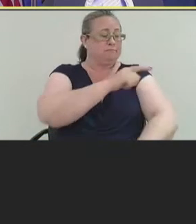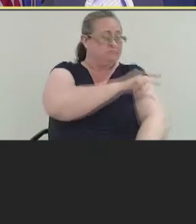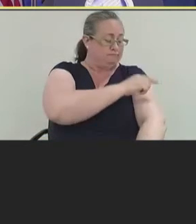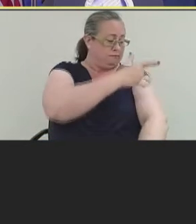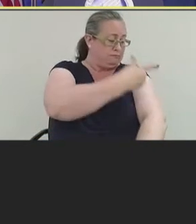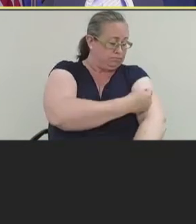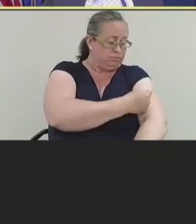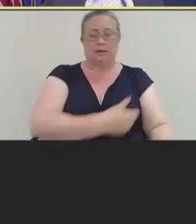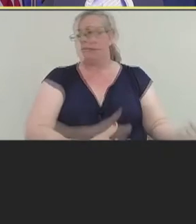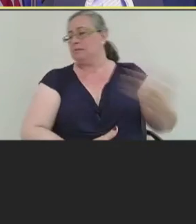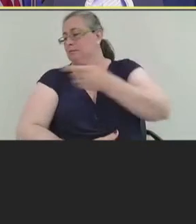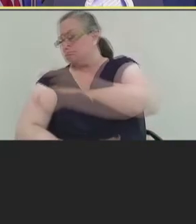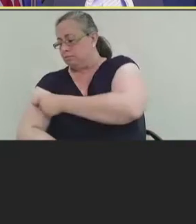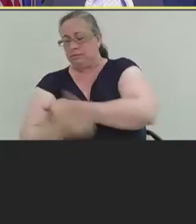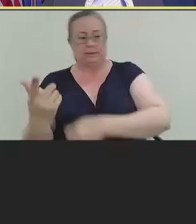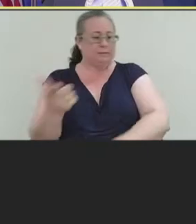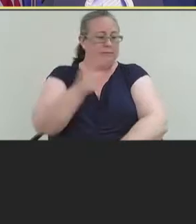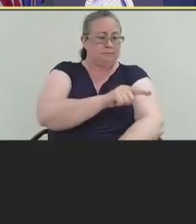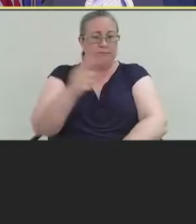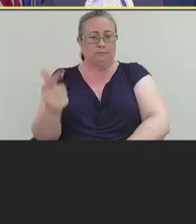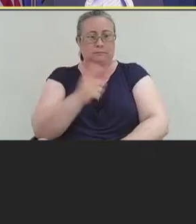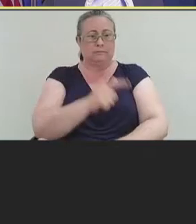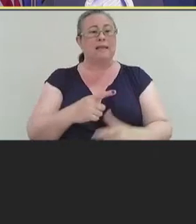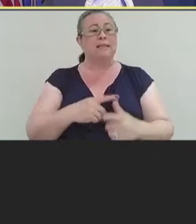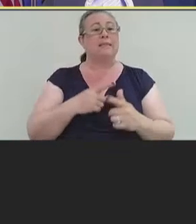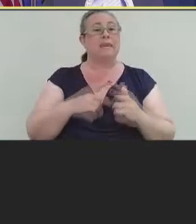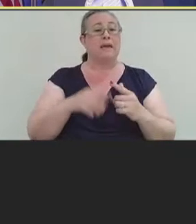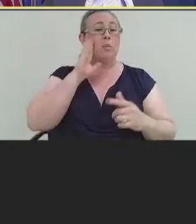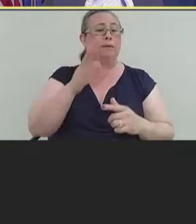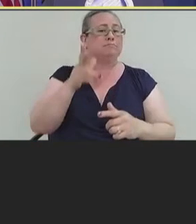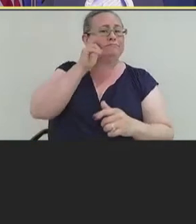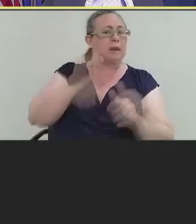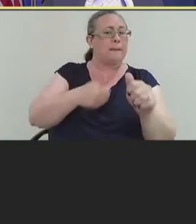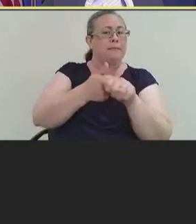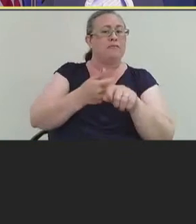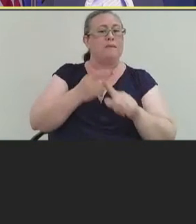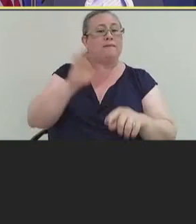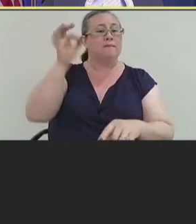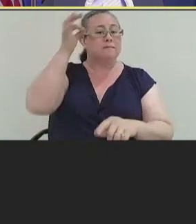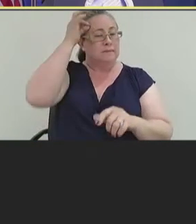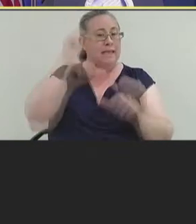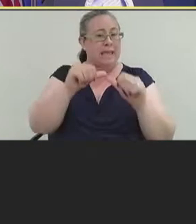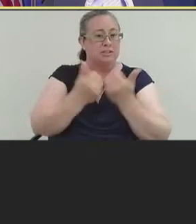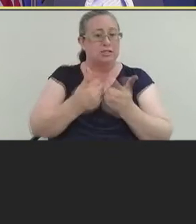our federal agency and liaison members. After lunch, we'll hear from experts from the U.S.